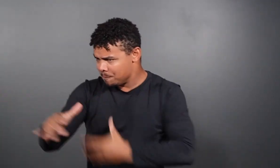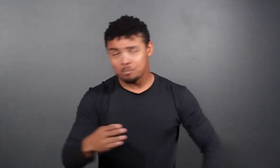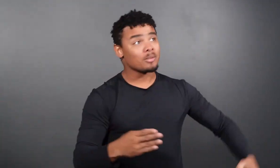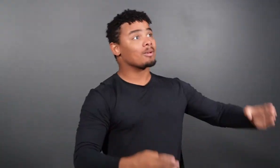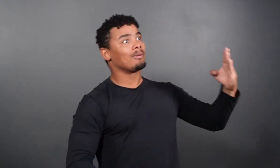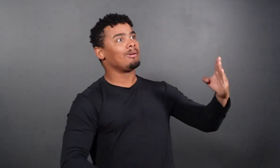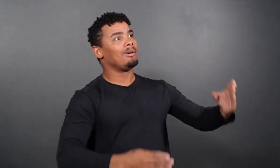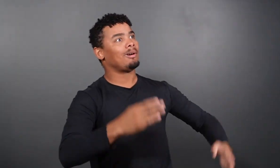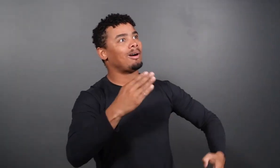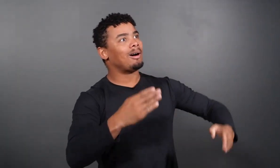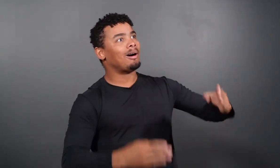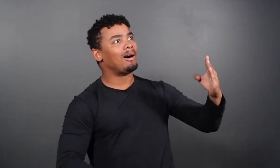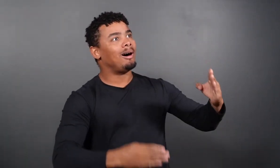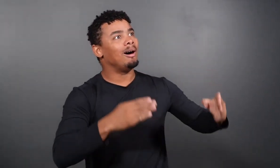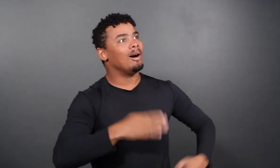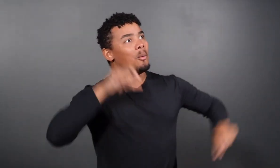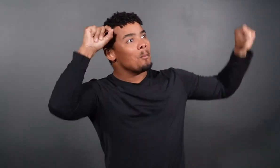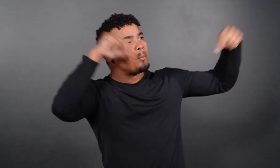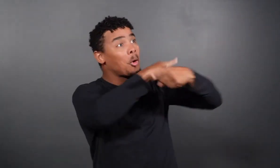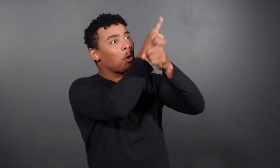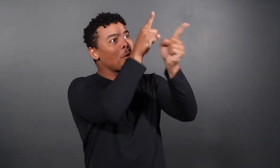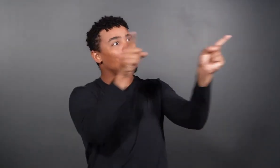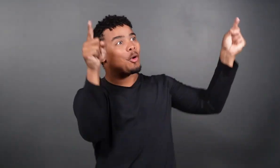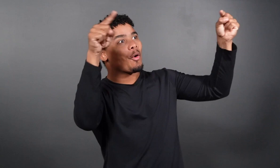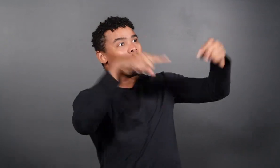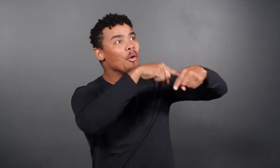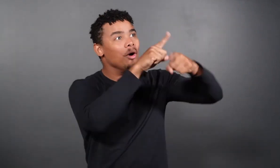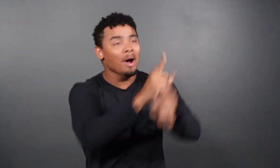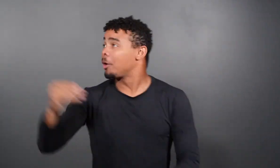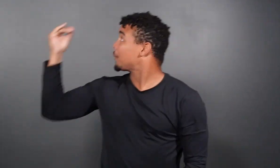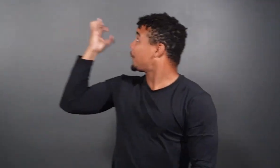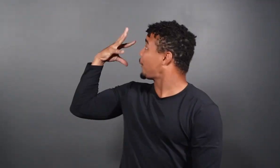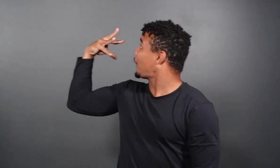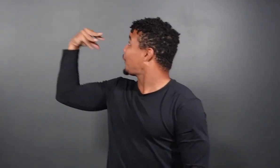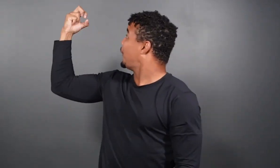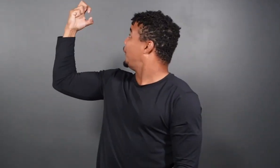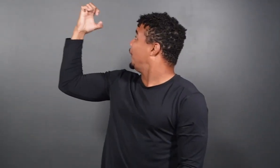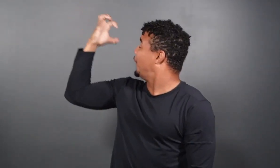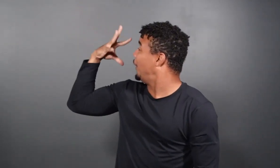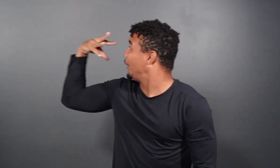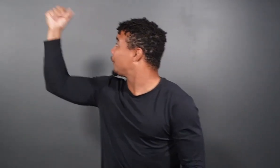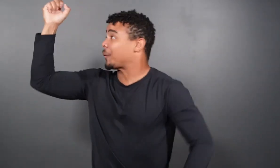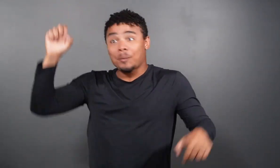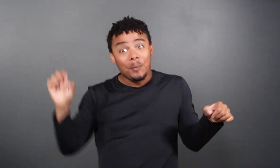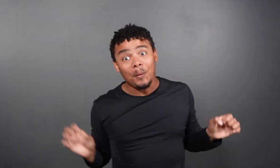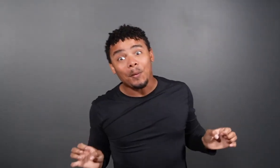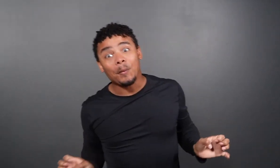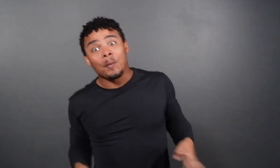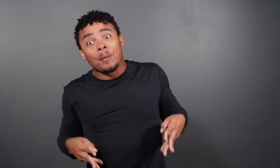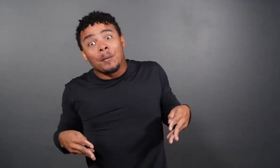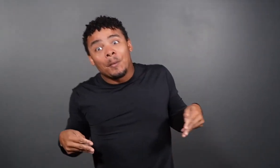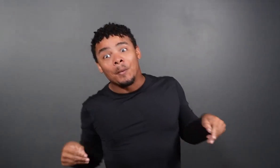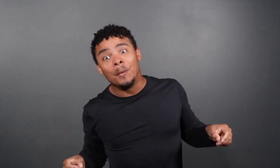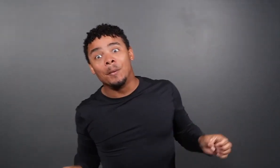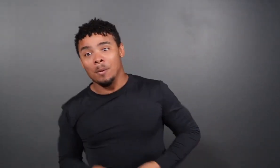the doll walks the doll strolls zapping thoughts that zip and fold octopus bops curled legs a swirl